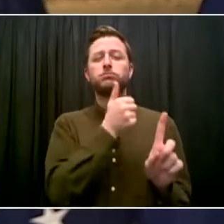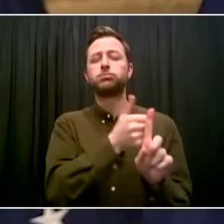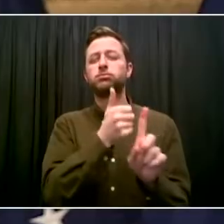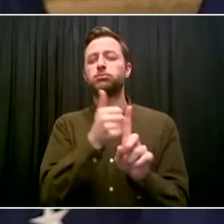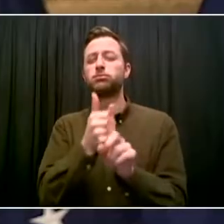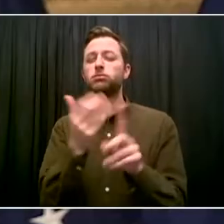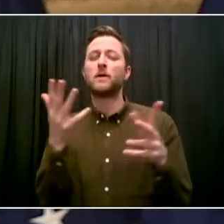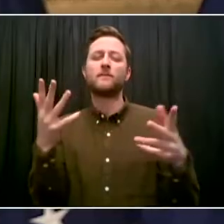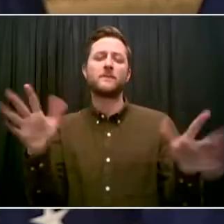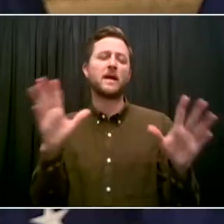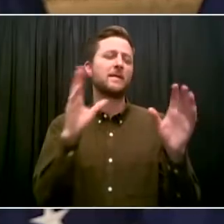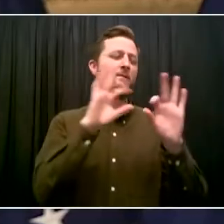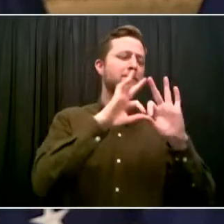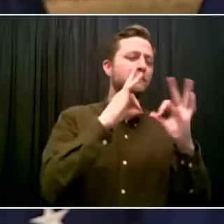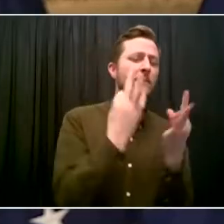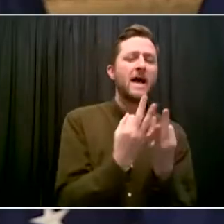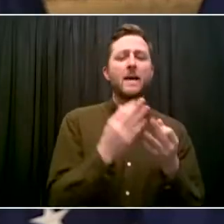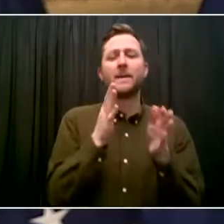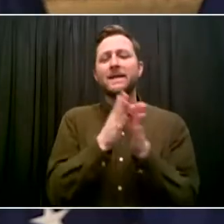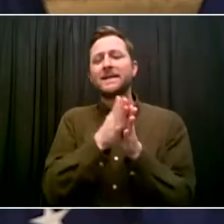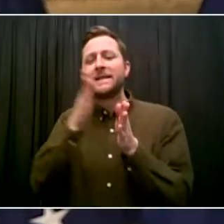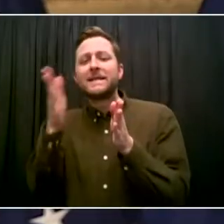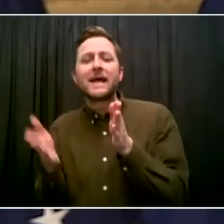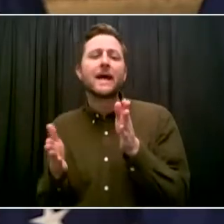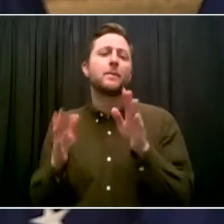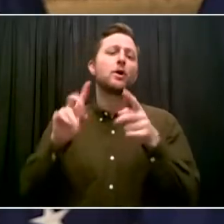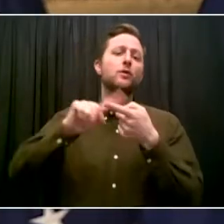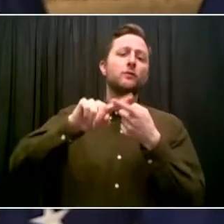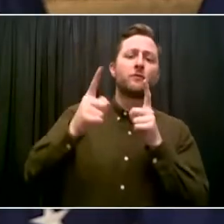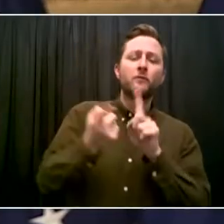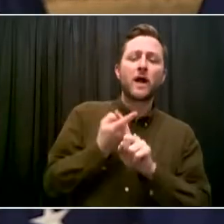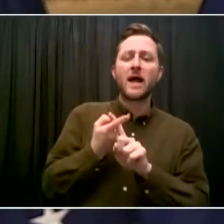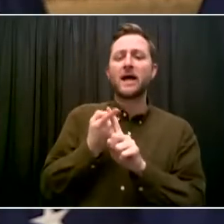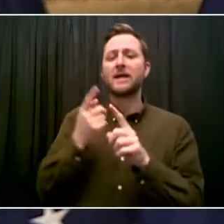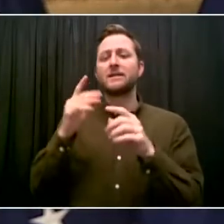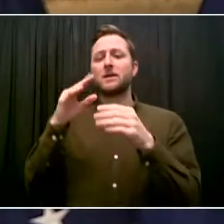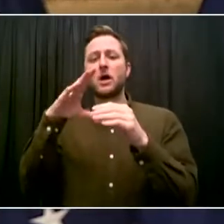THE COMING DAYS AND WEEKS. I KNOW THE OMICRON WAVE HAS